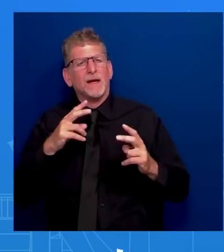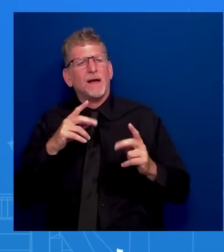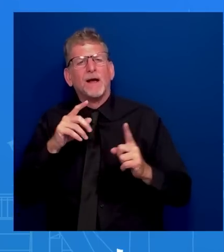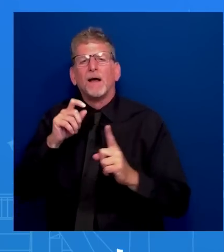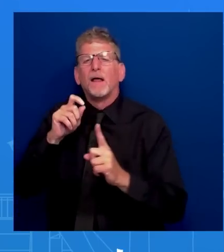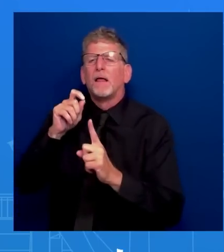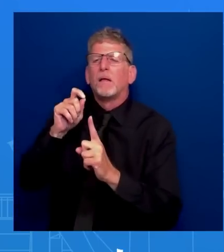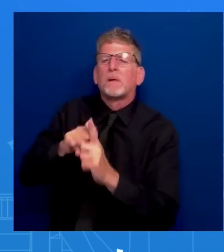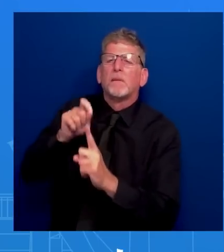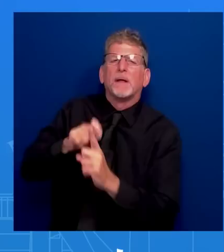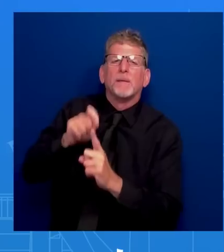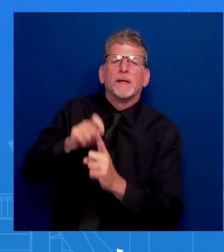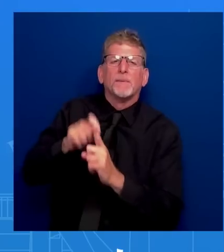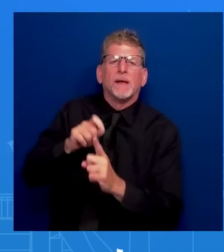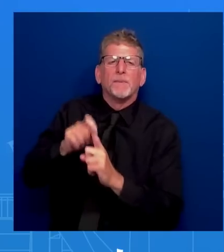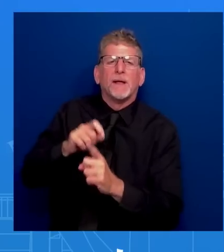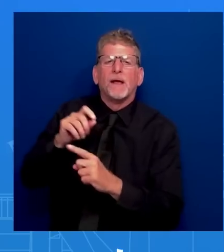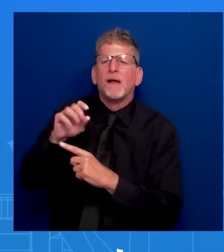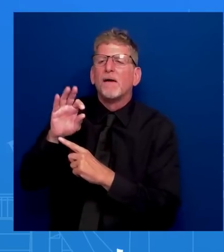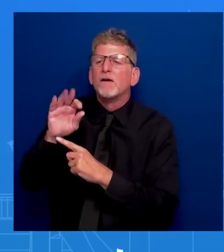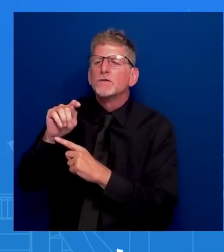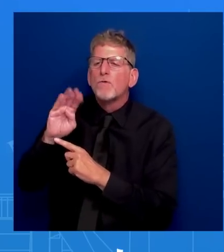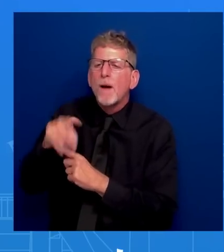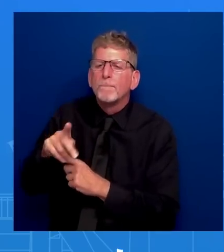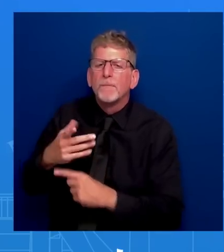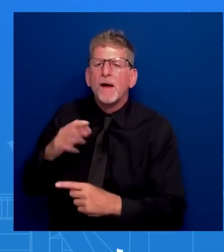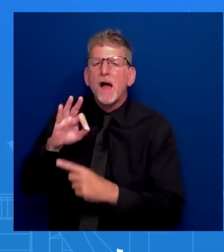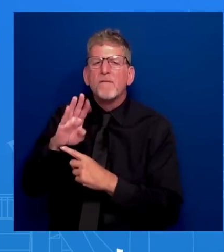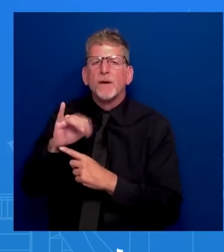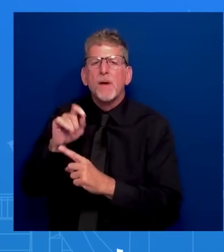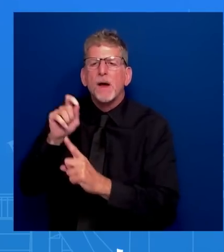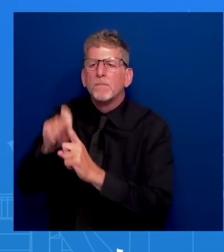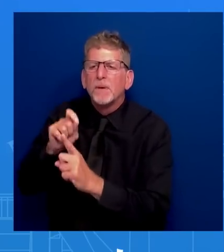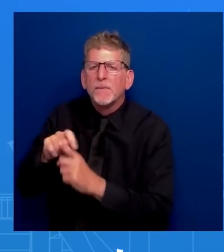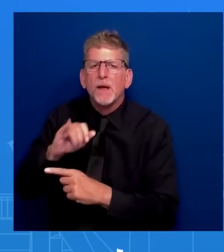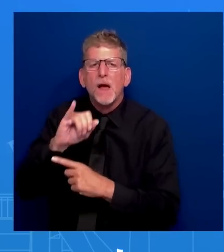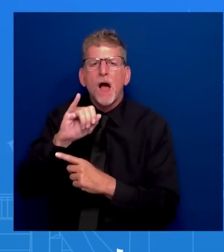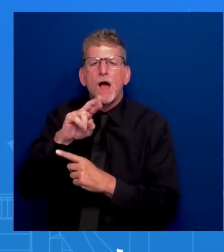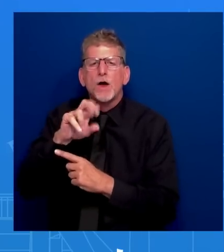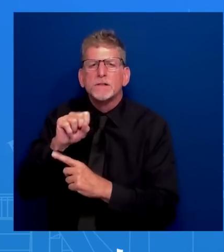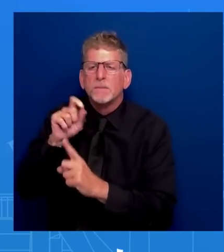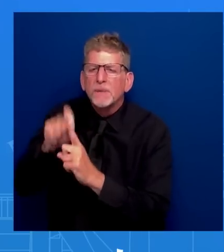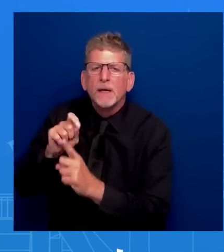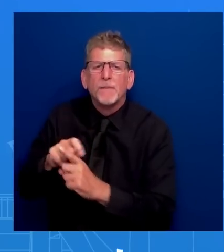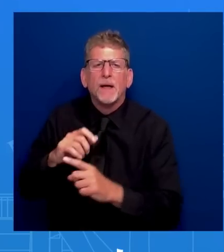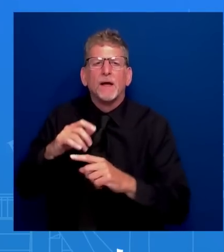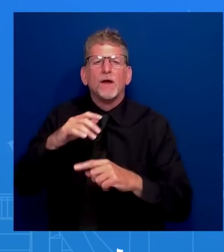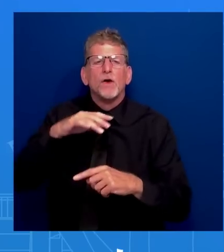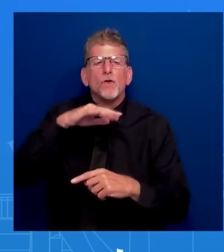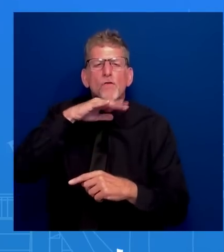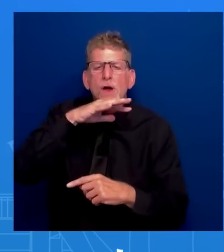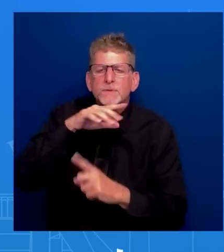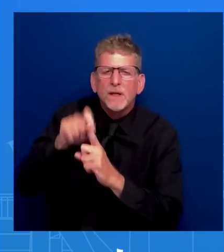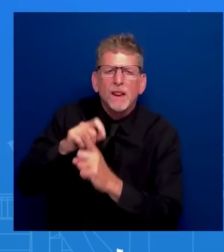that the IRS and the FBI are corrupt? All this kind of stuff -- this is really believed, apparently, by, really, a lot of people.